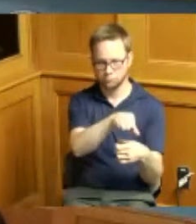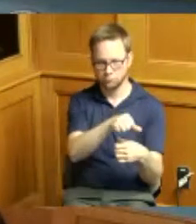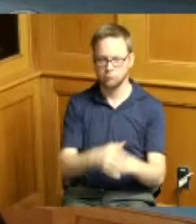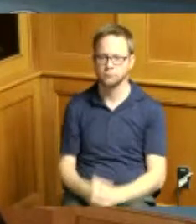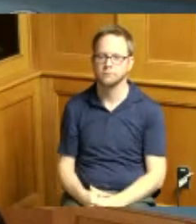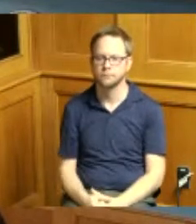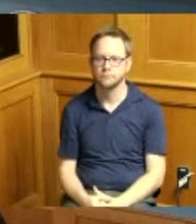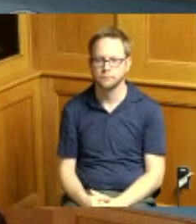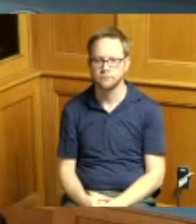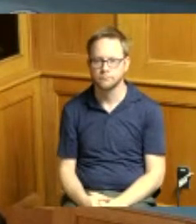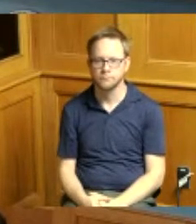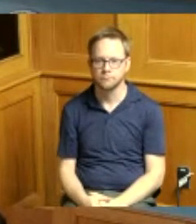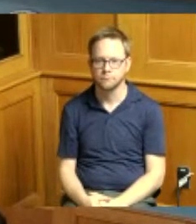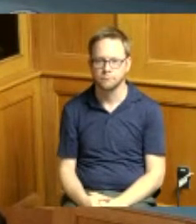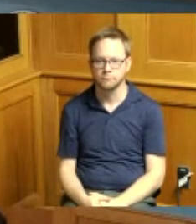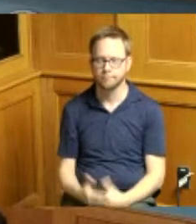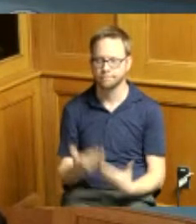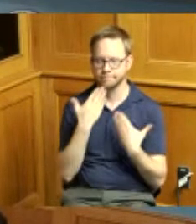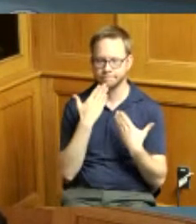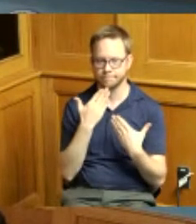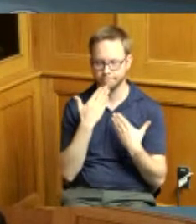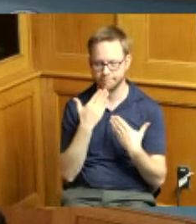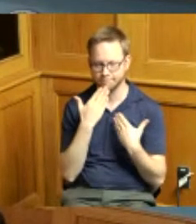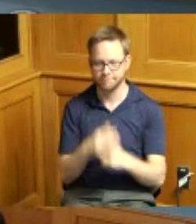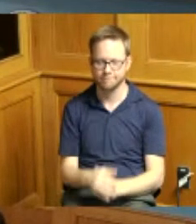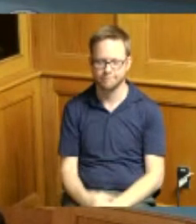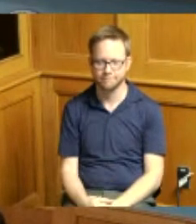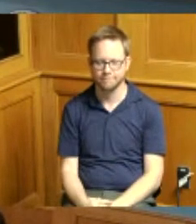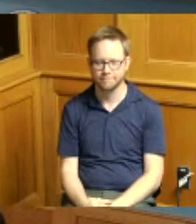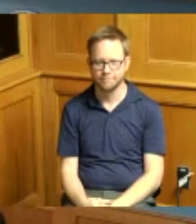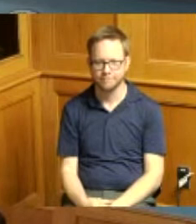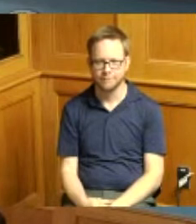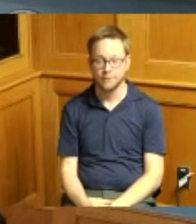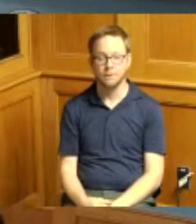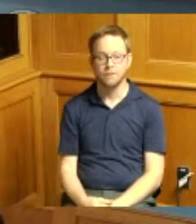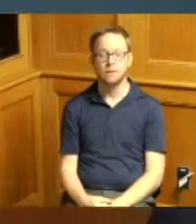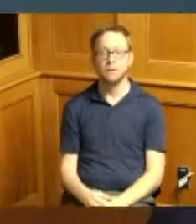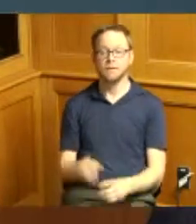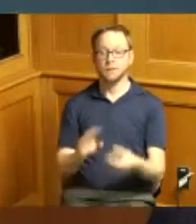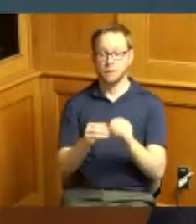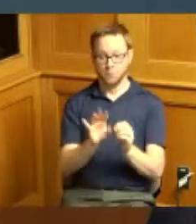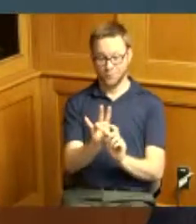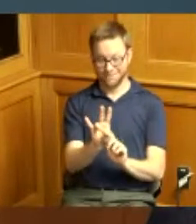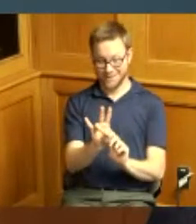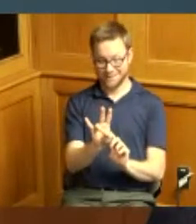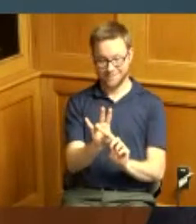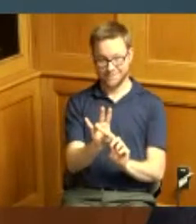thank you thank you thank you thanks so much we have item seven through 10.